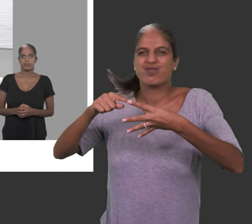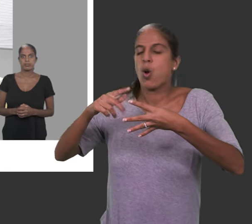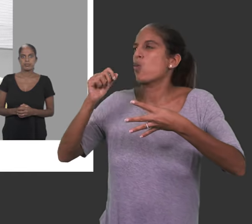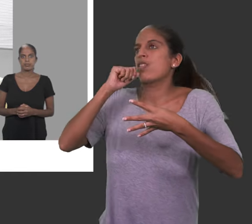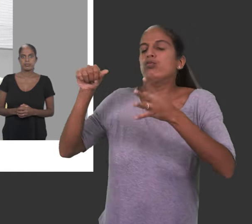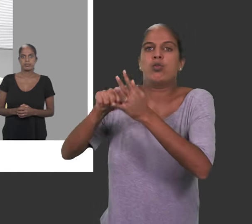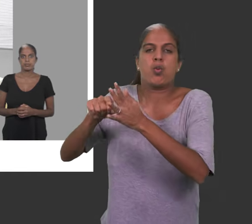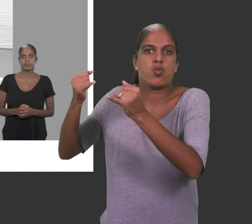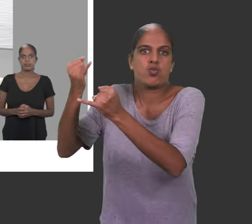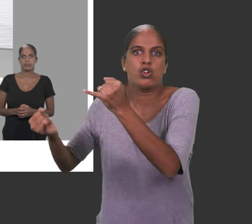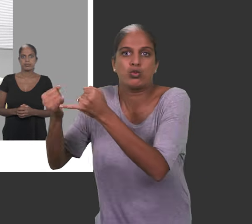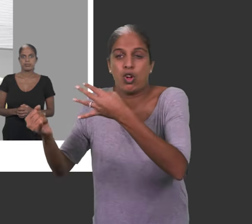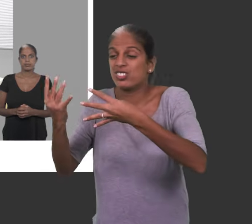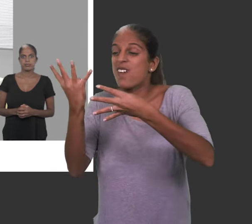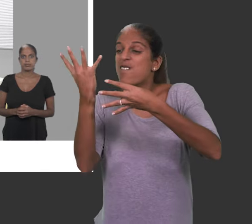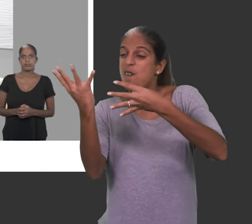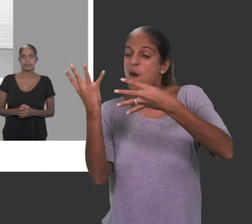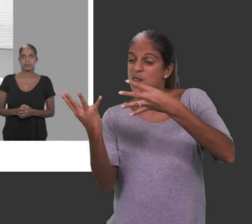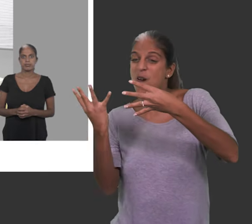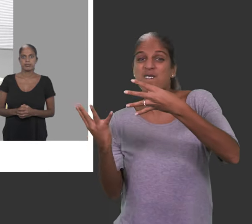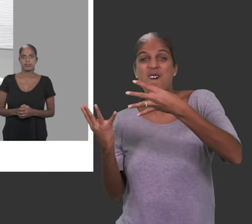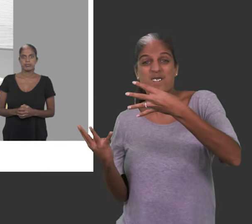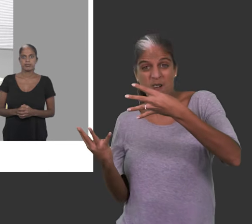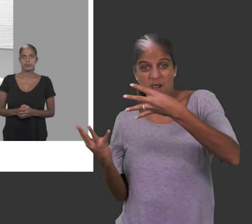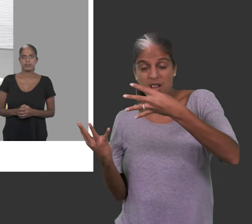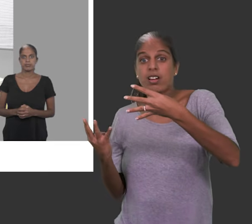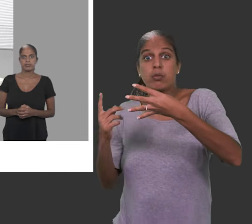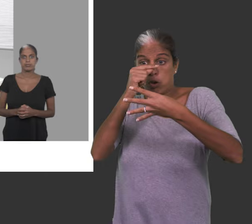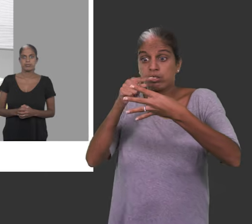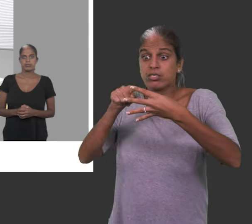either effective, slightly effective, ineffective, or counterproductive.